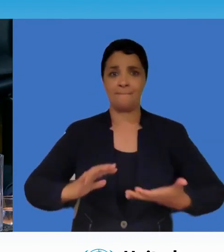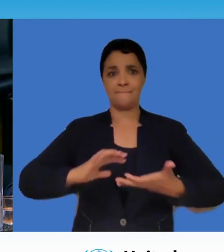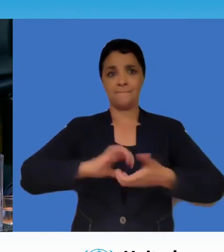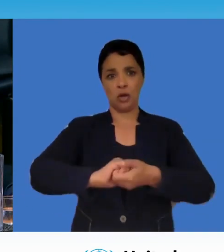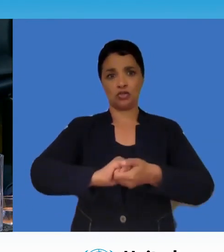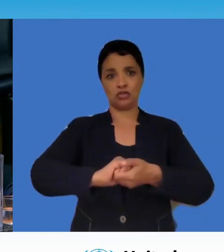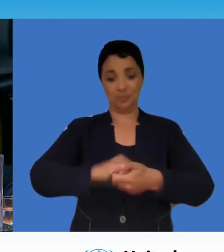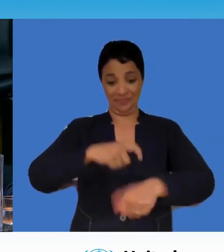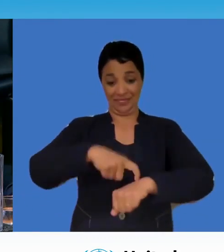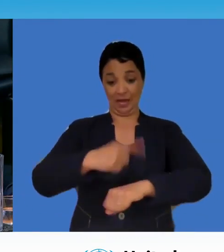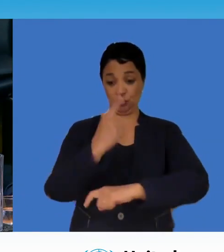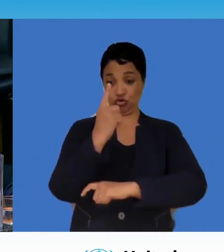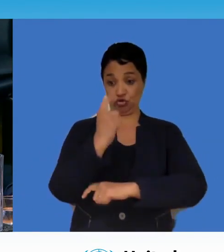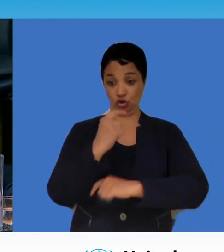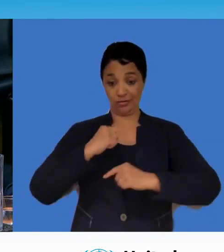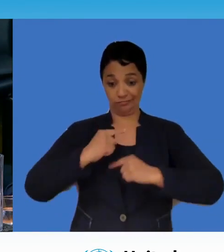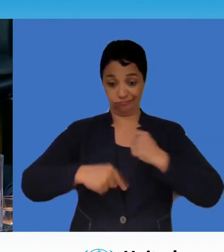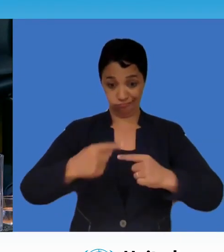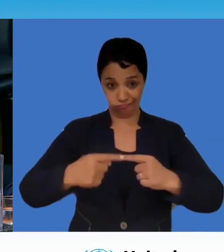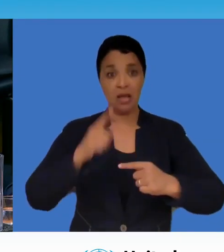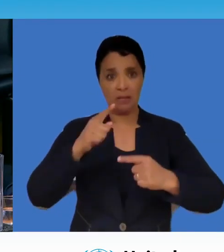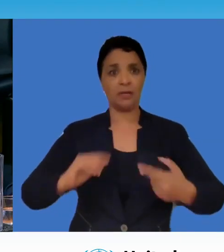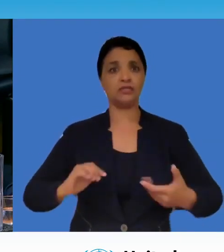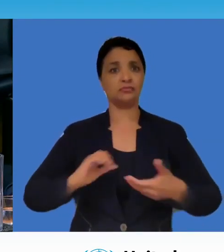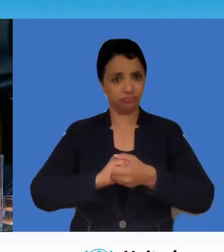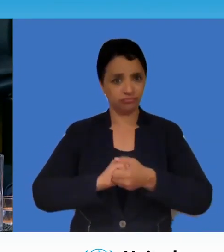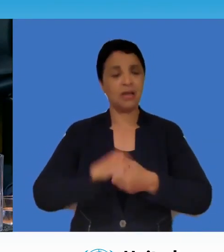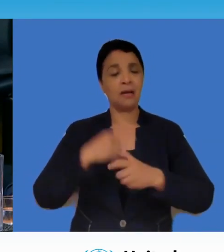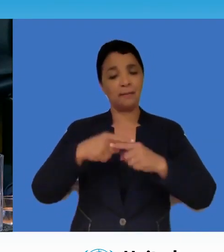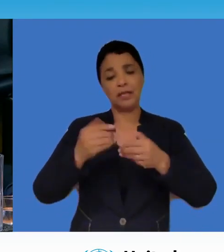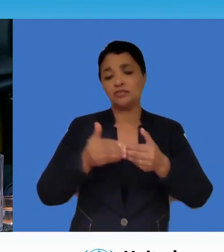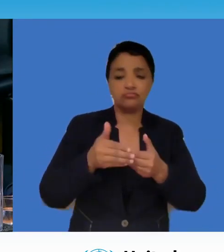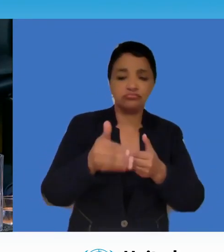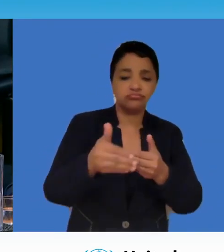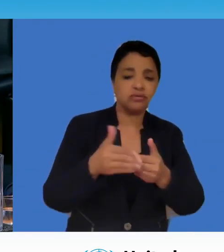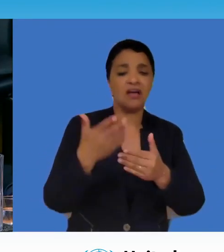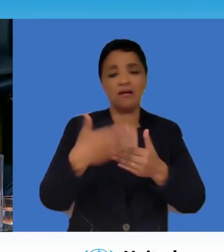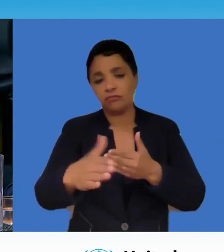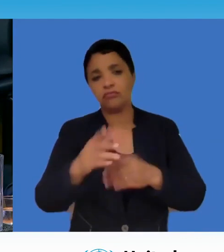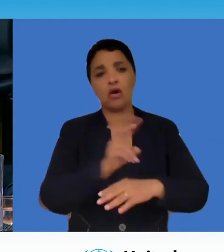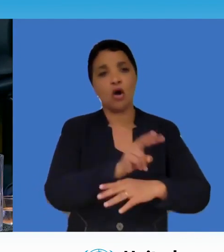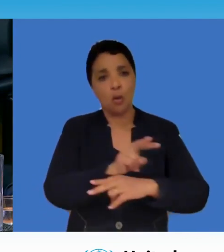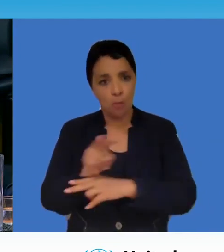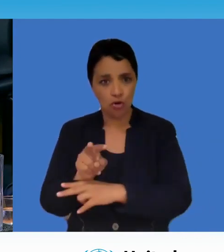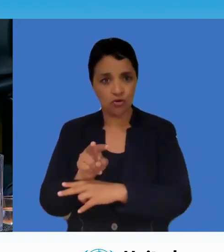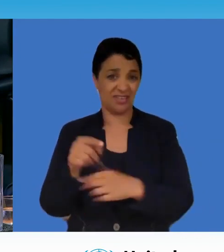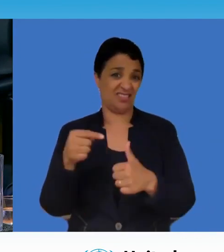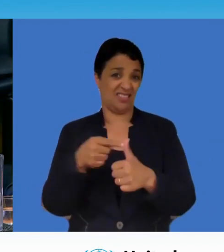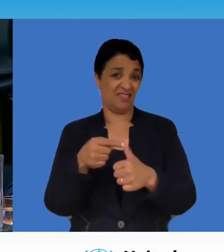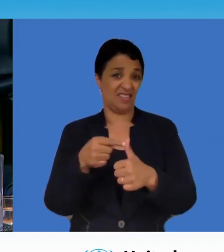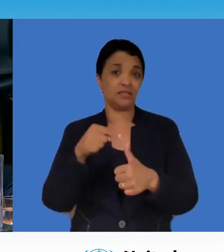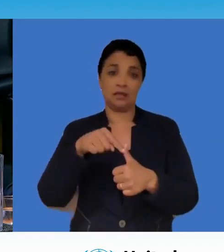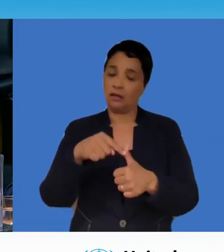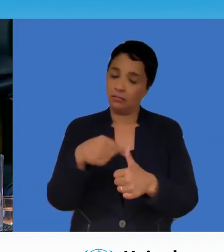partnership on the the onset of the implementation and the monitoring further so that is one key